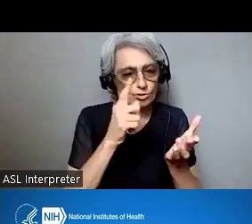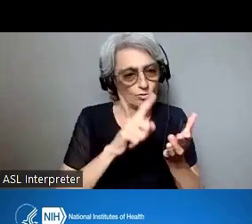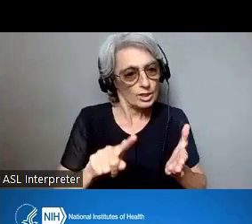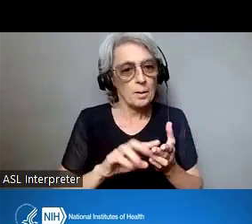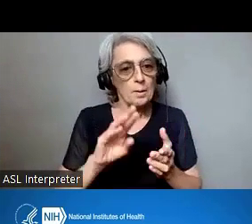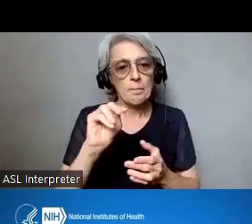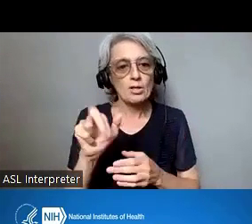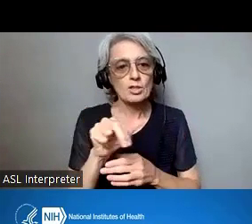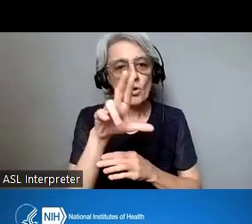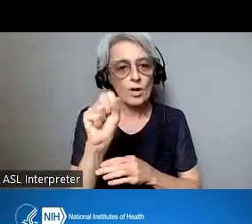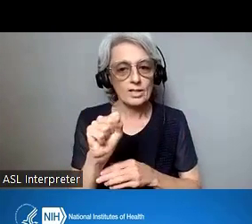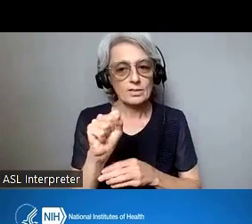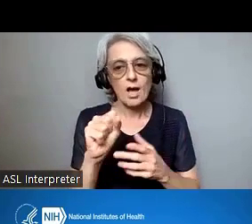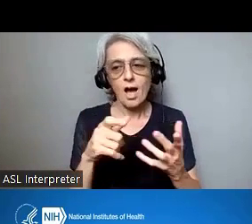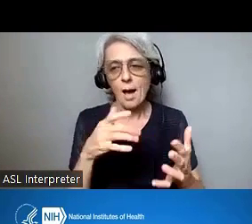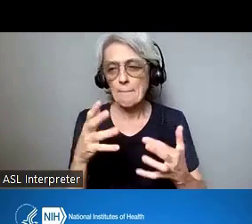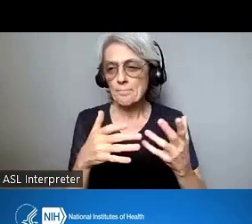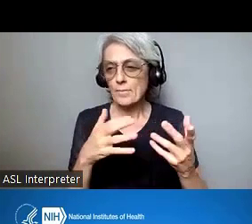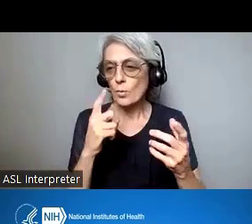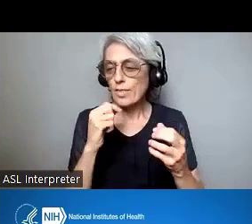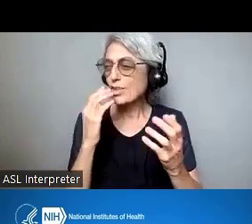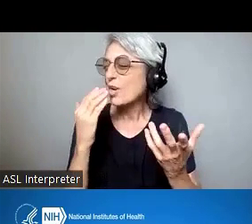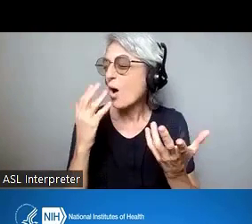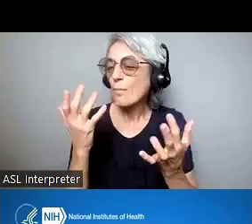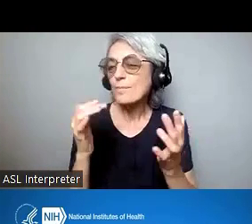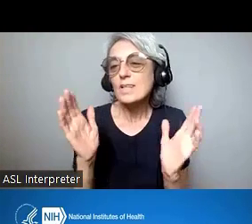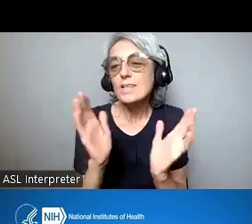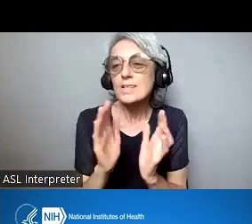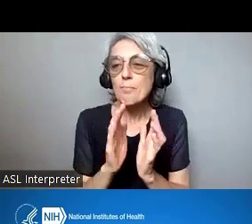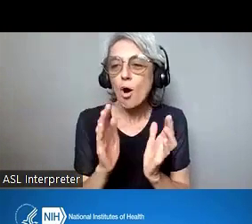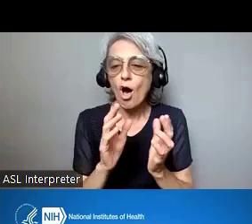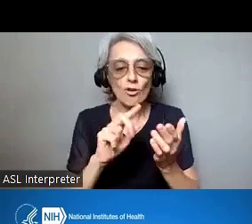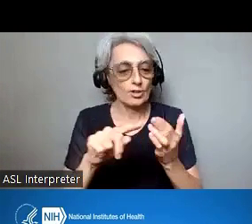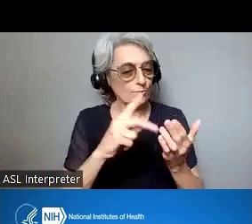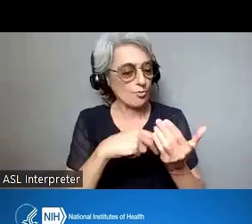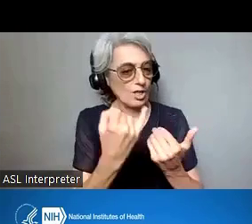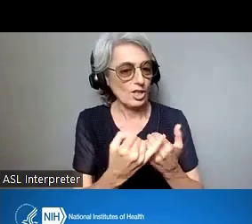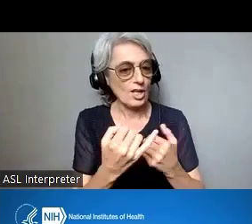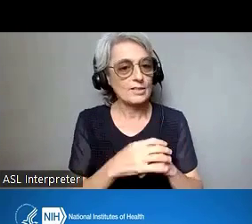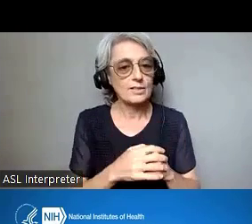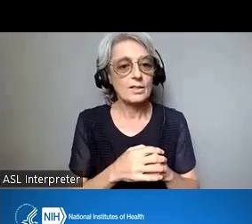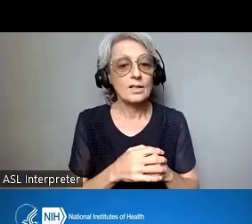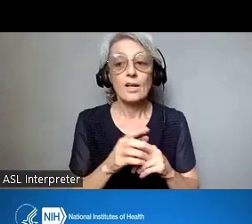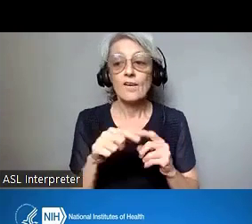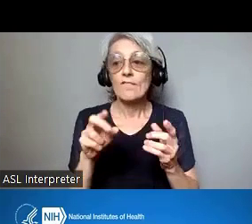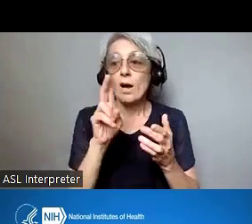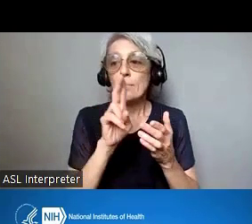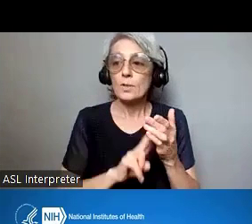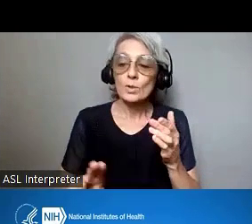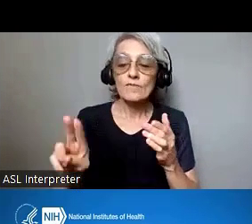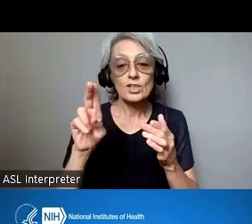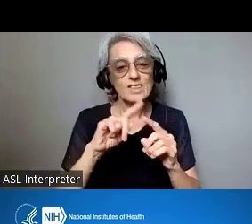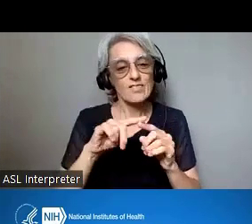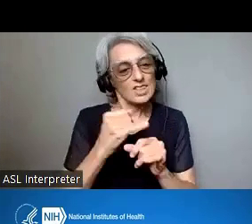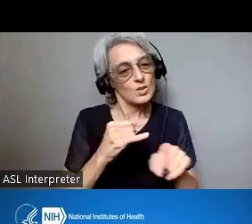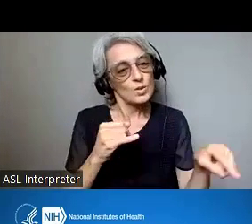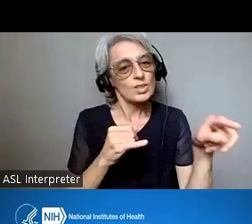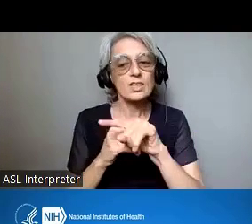with small scale research projects at institutions that do not necessarily have substantial NIH funding.